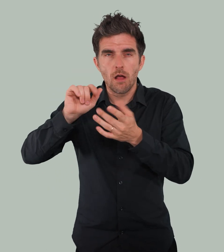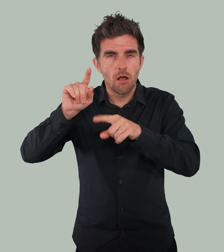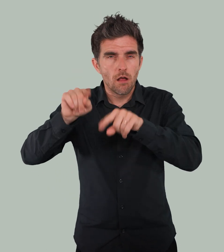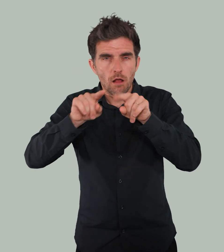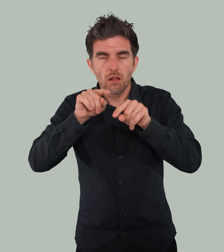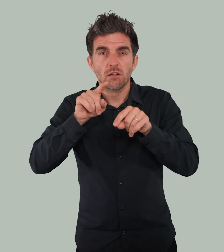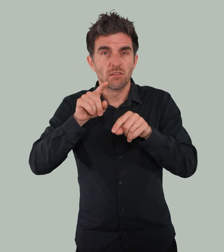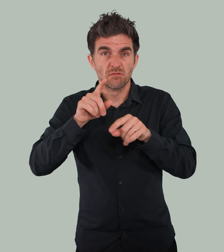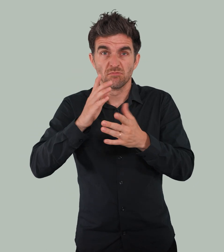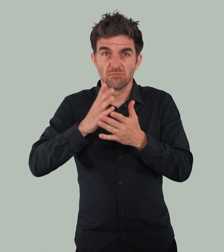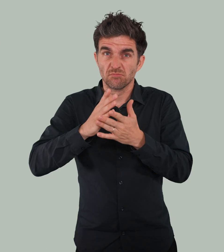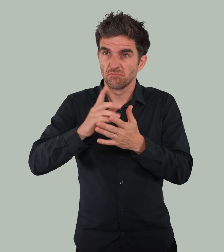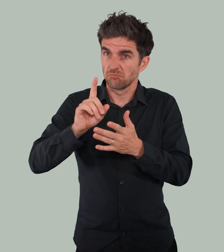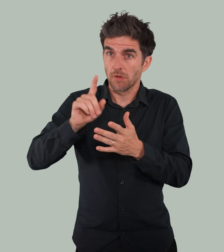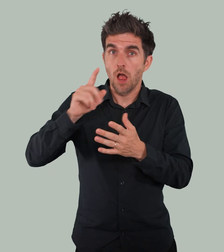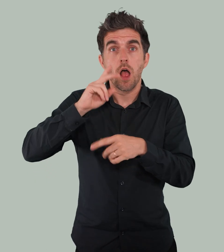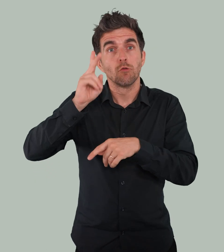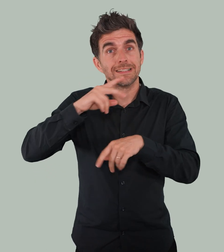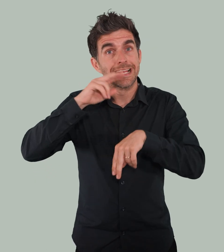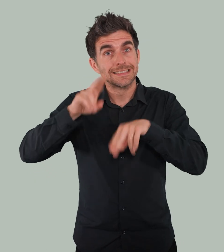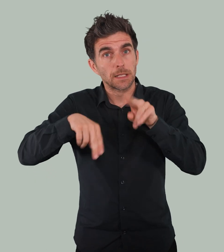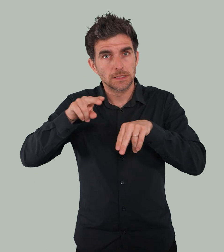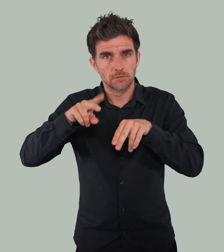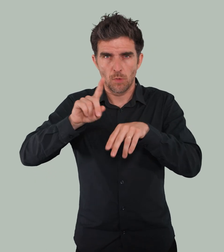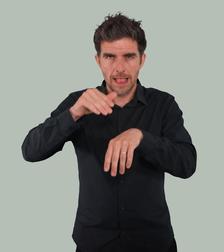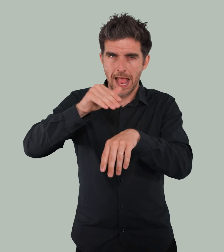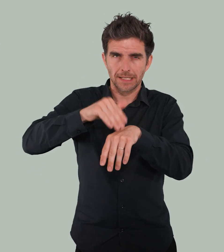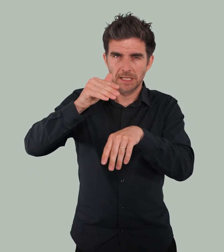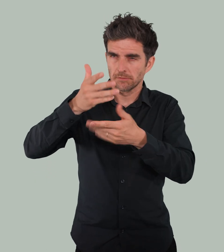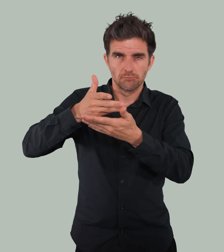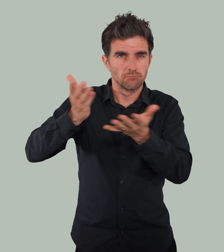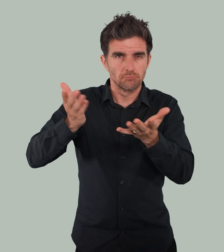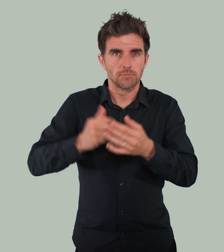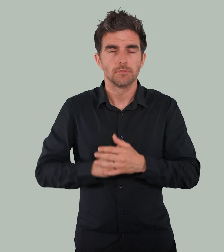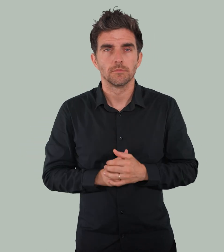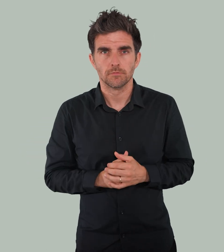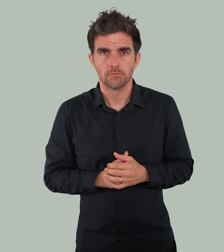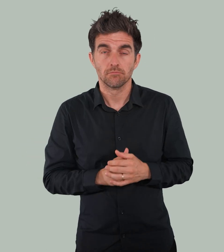variability and the impact of reassessment within the system.